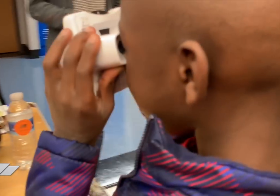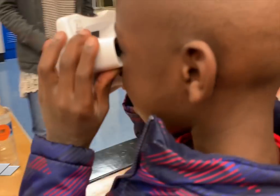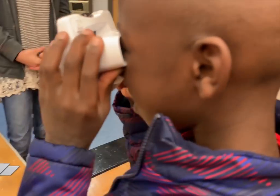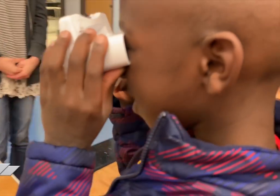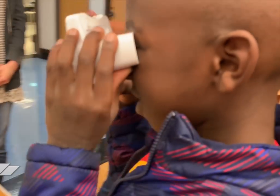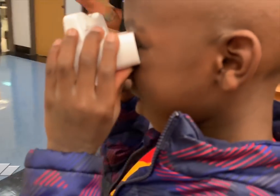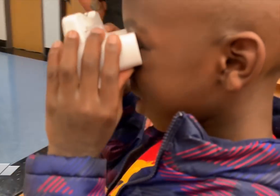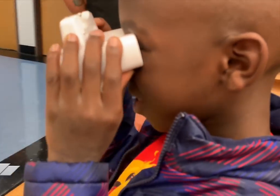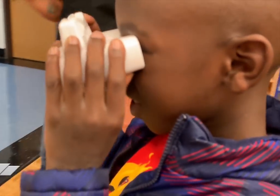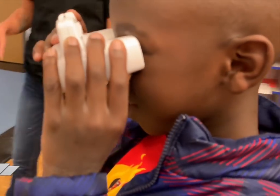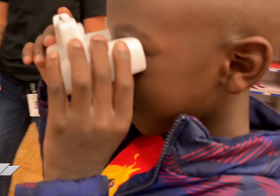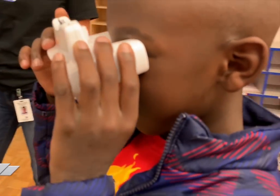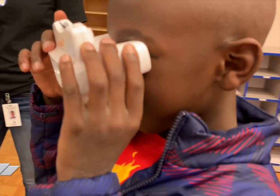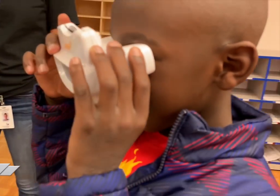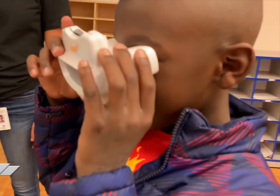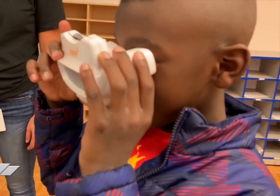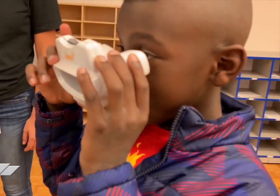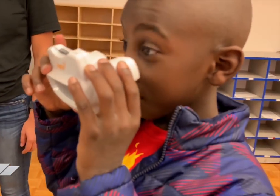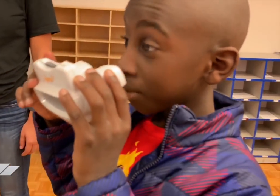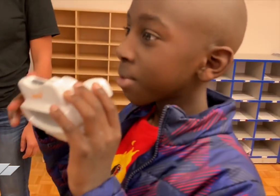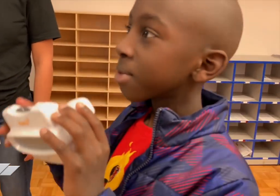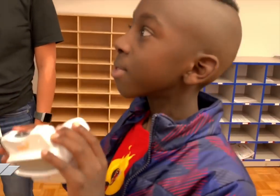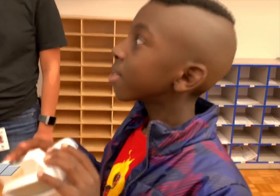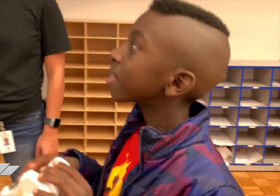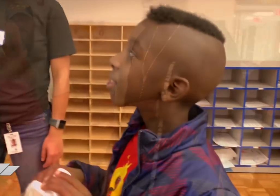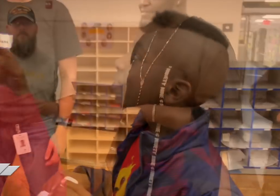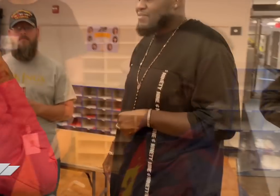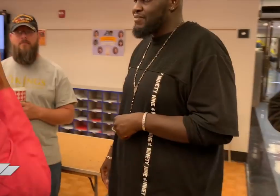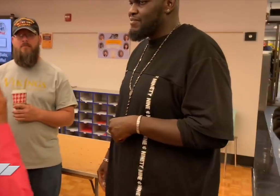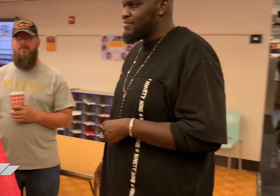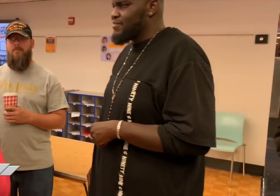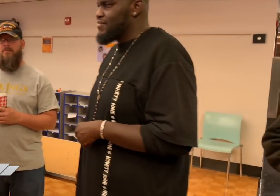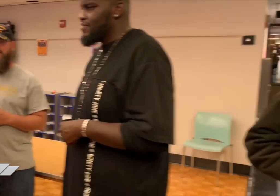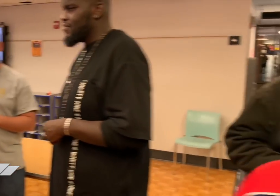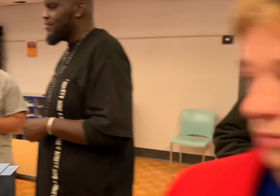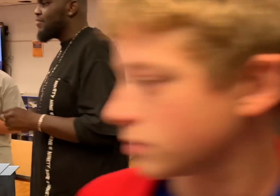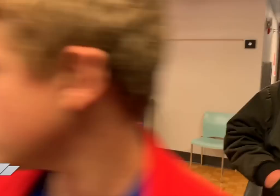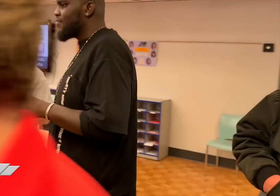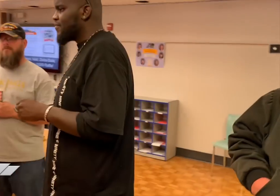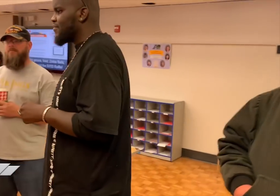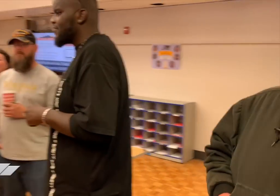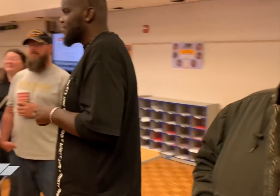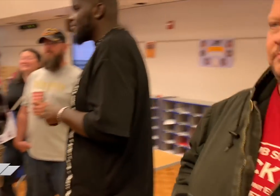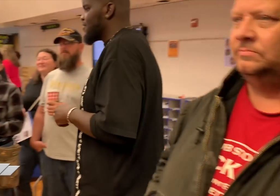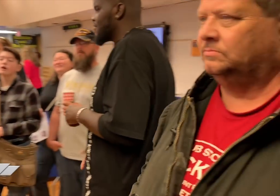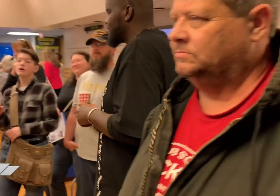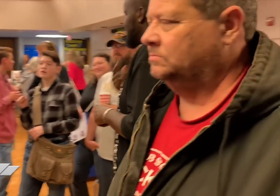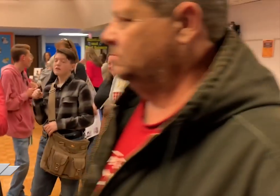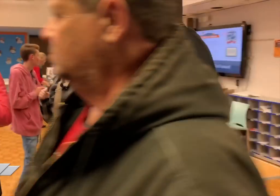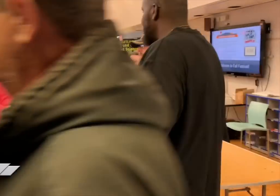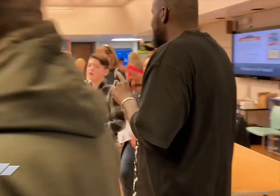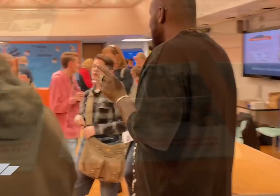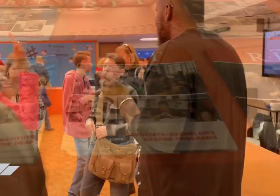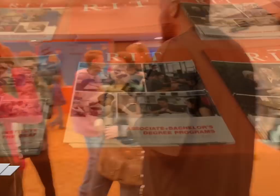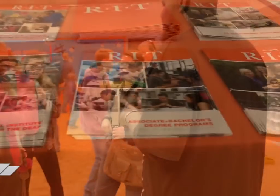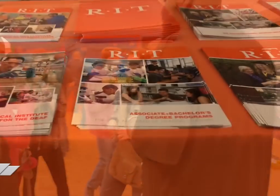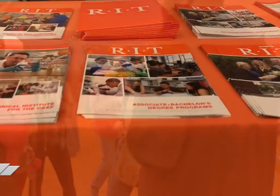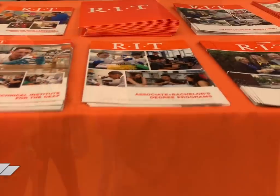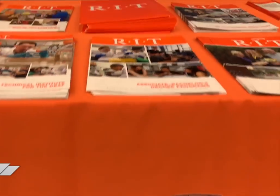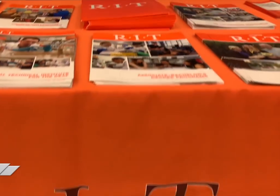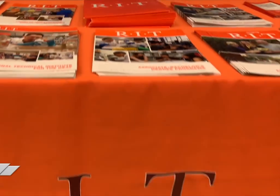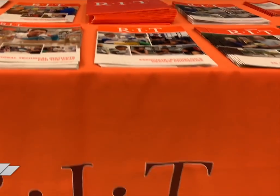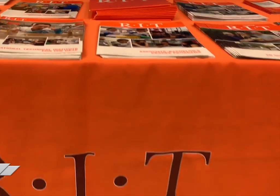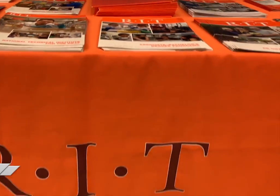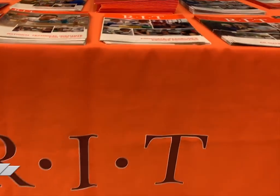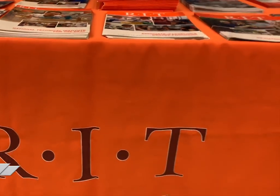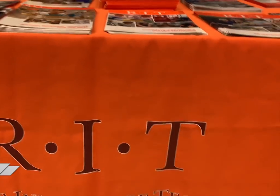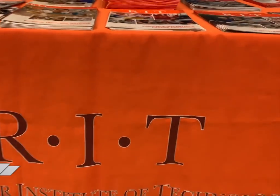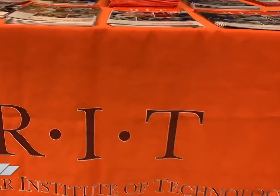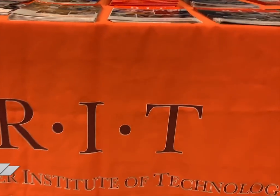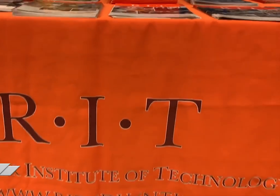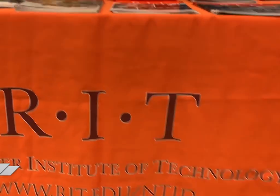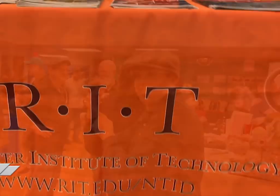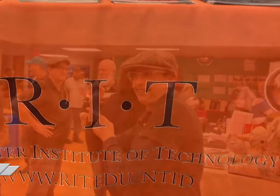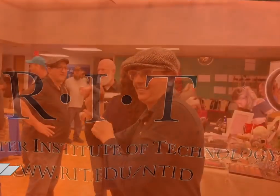There was so much to see, do and learn.